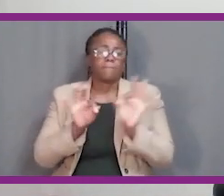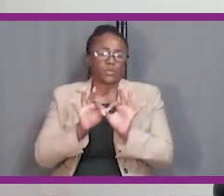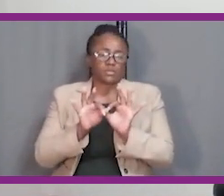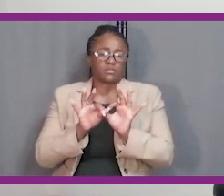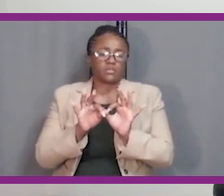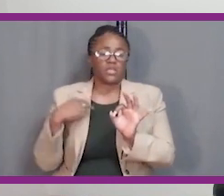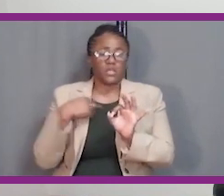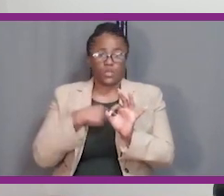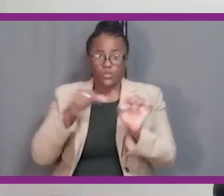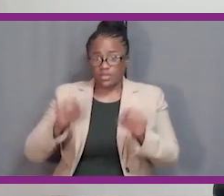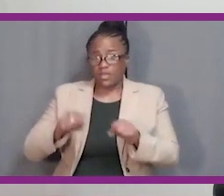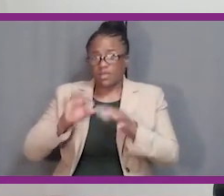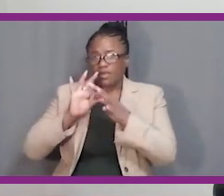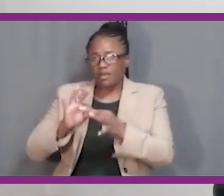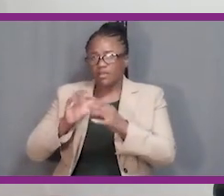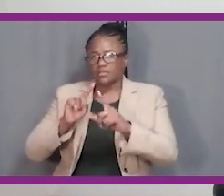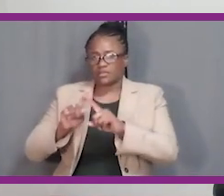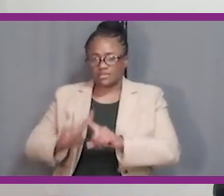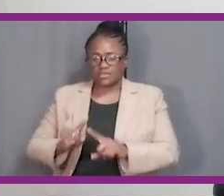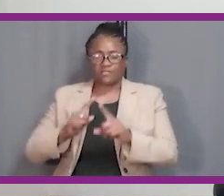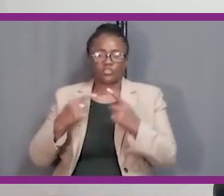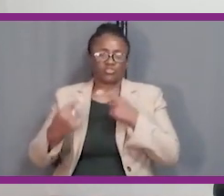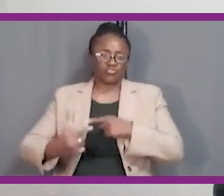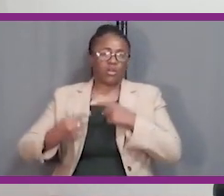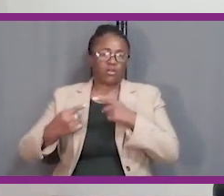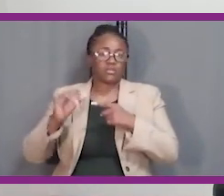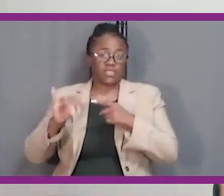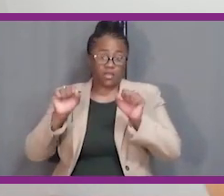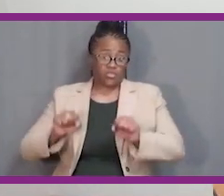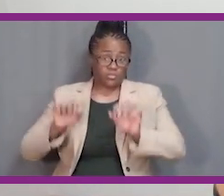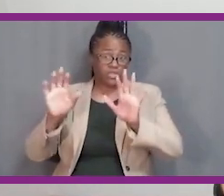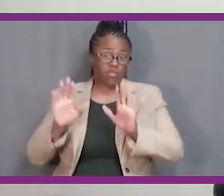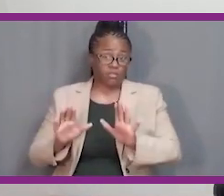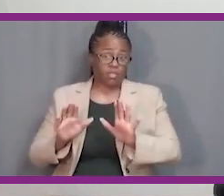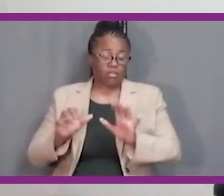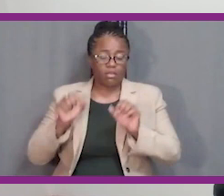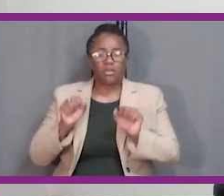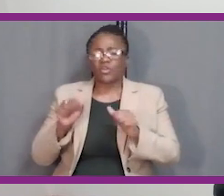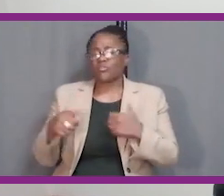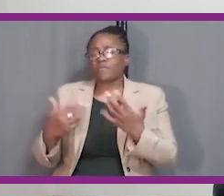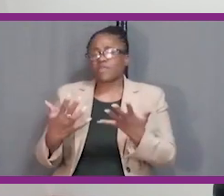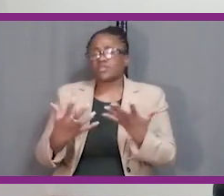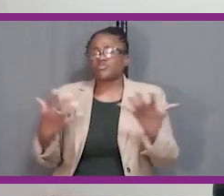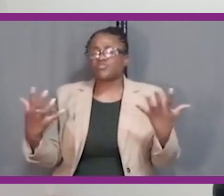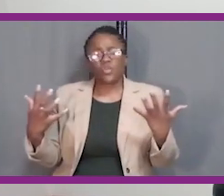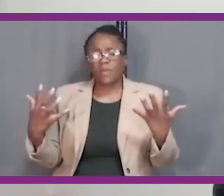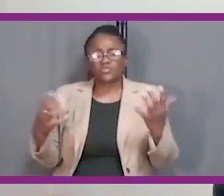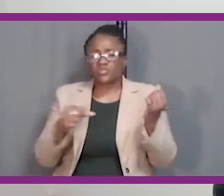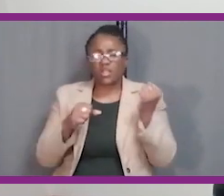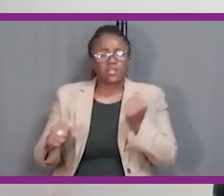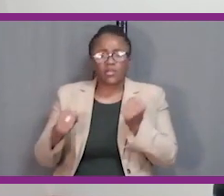could provide so much rich solidarity work. But also as you said, Ashley, it allows us to see the